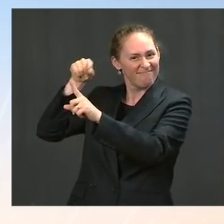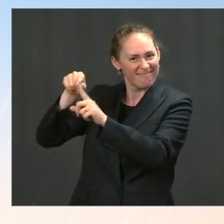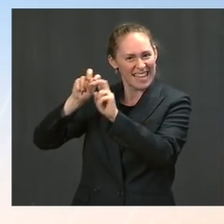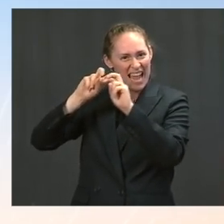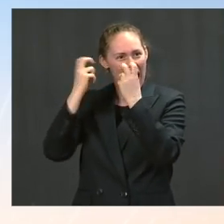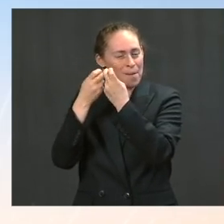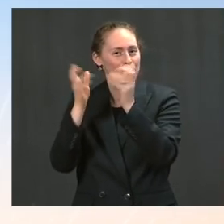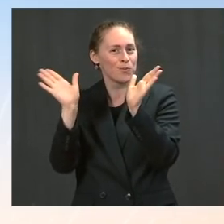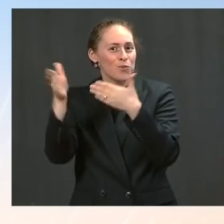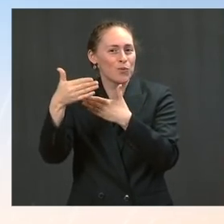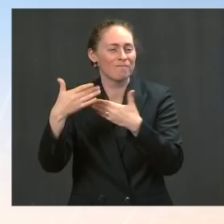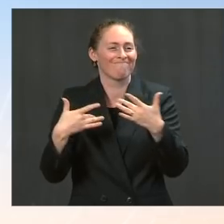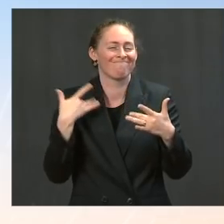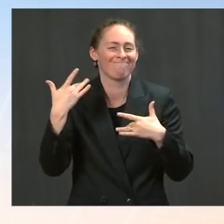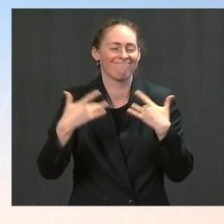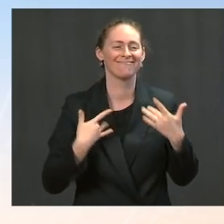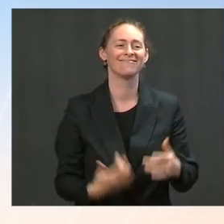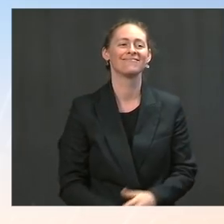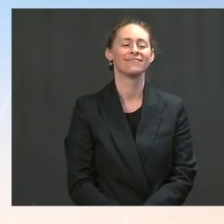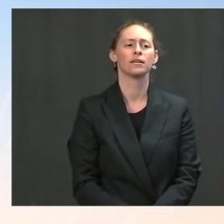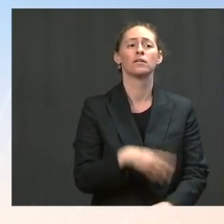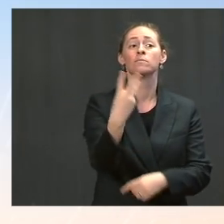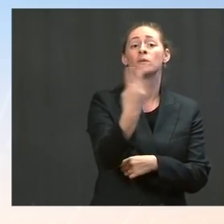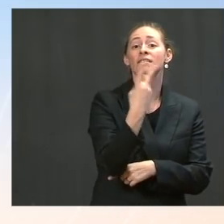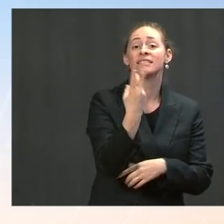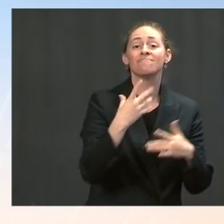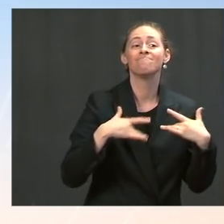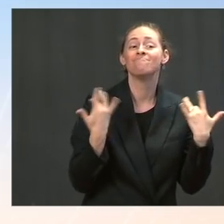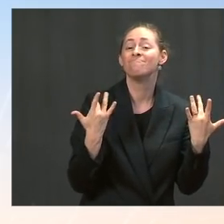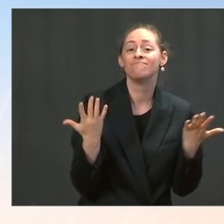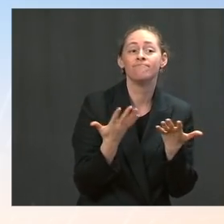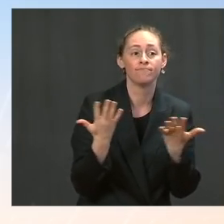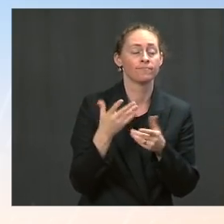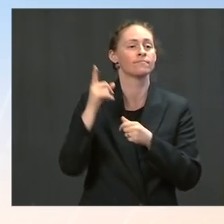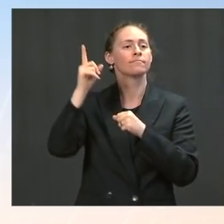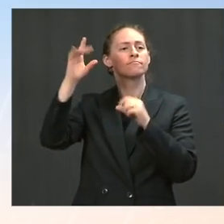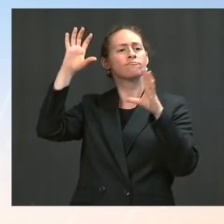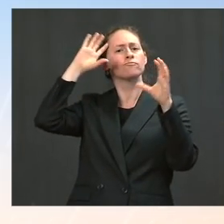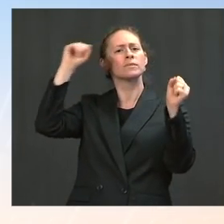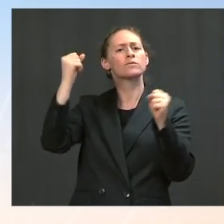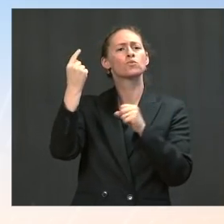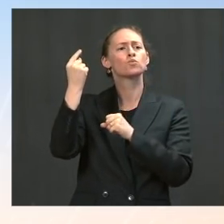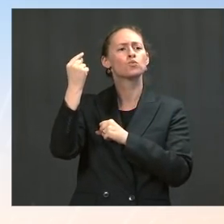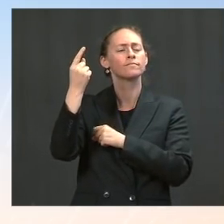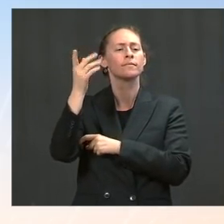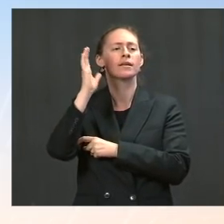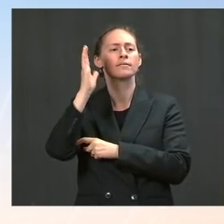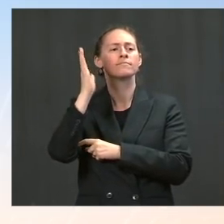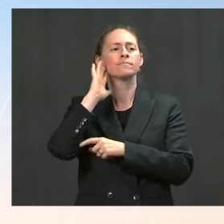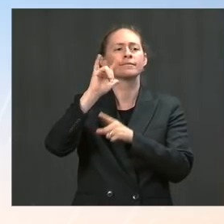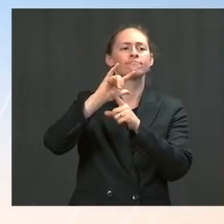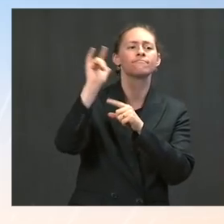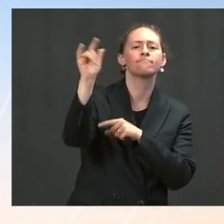to participate in a CNN townhall. With that, Alex, why don't you kick us off? The Press: Thanks. I have a few questions on China